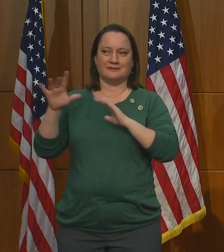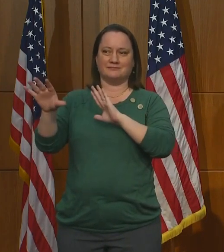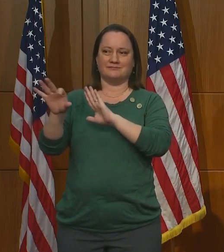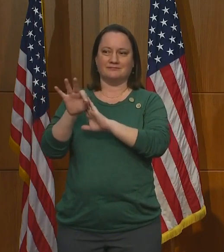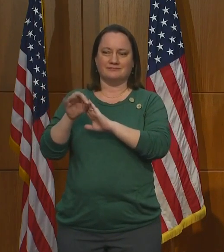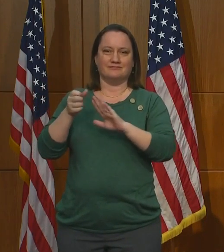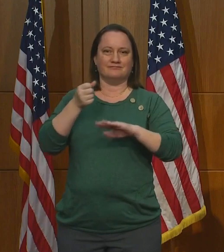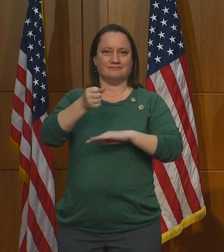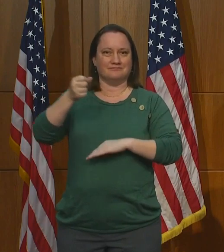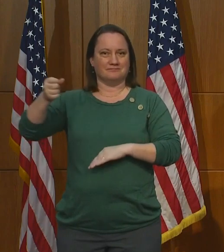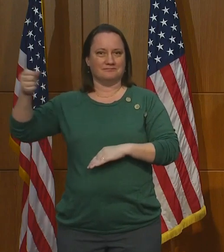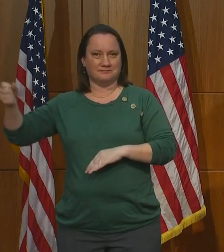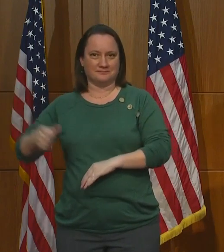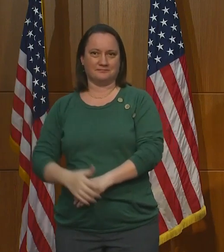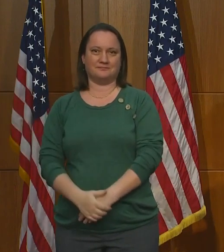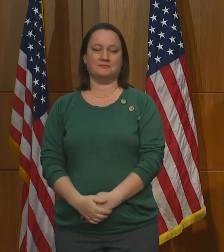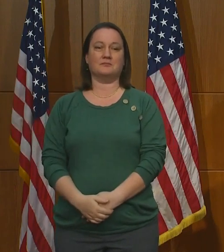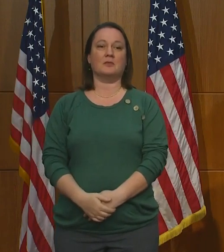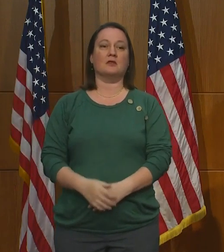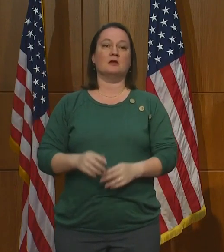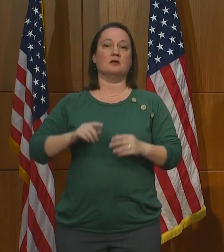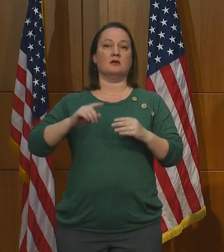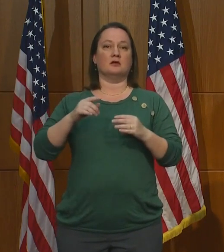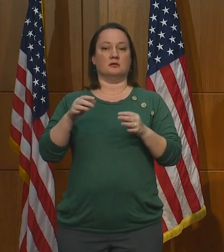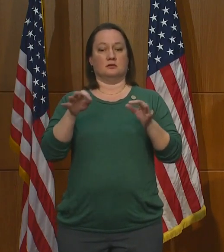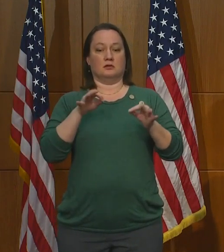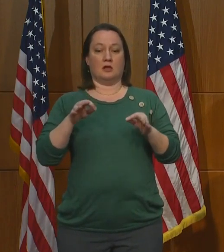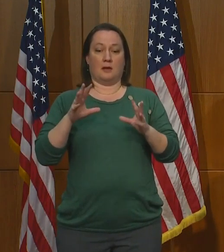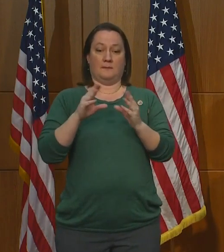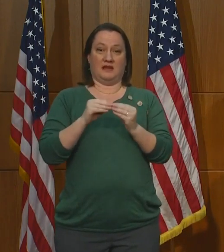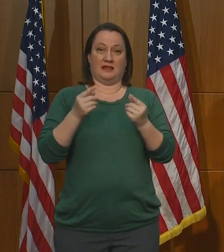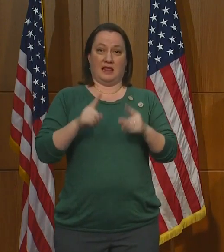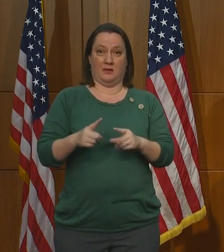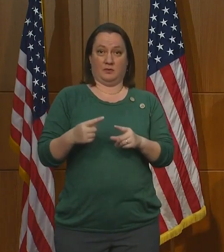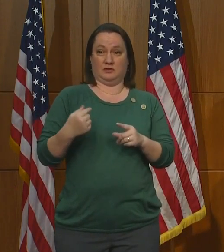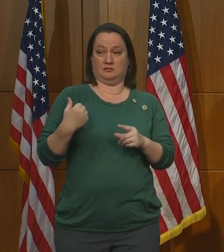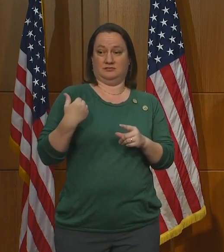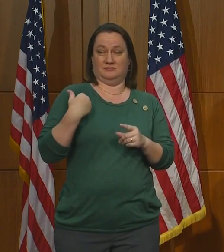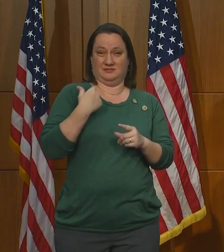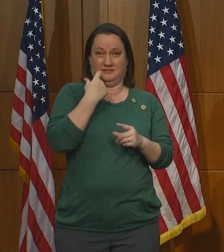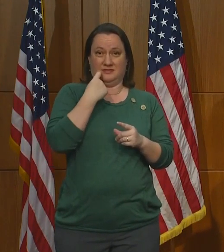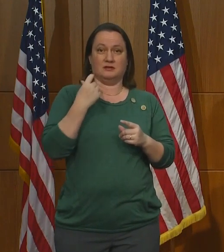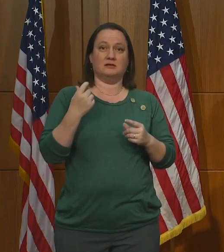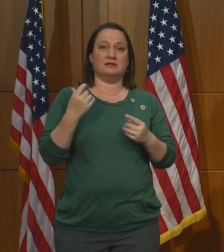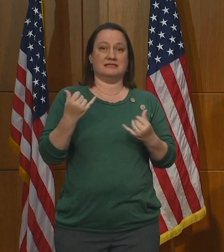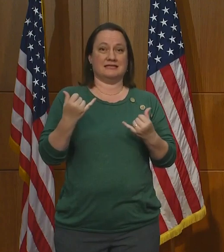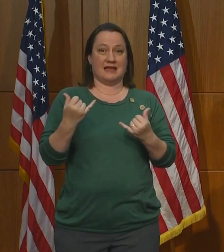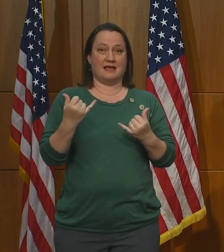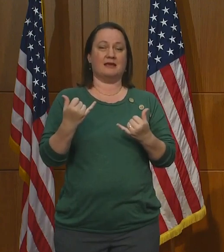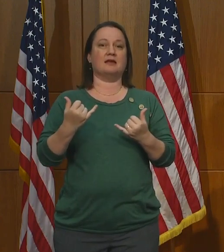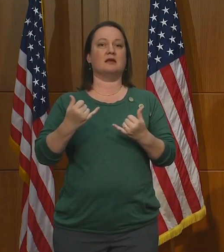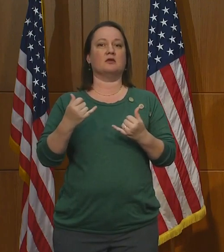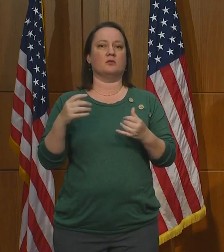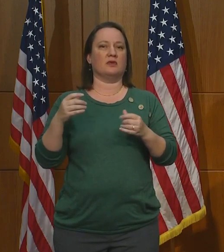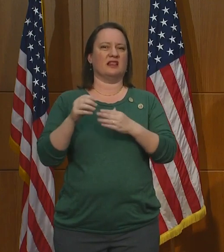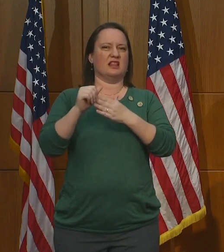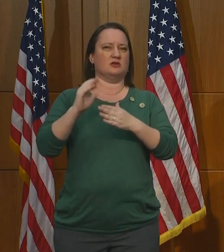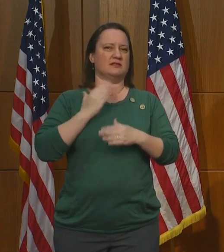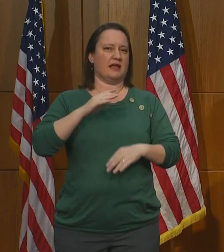A NOW SOME EXCITING APPOINTMENTS. BUT I'D LIKE TO BEGIN WITH THE MEAT I HAD TODAY